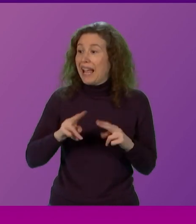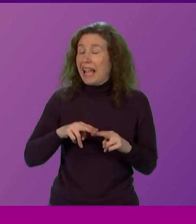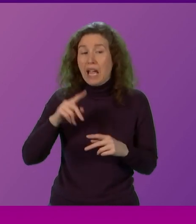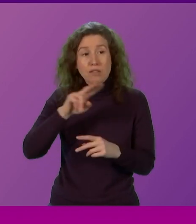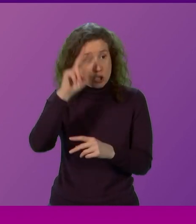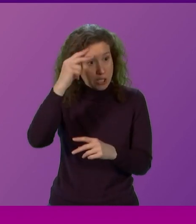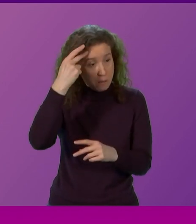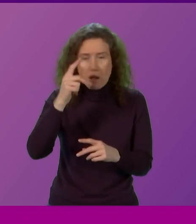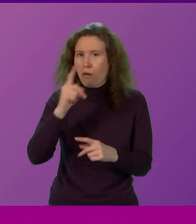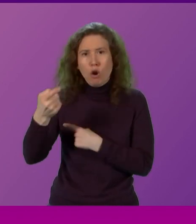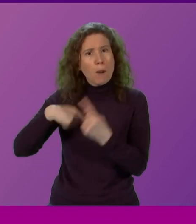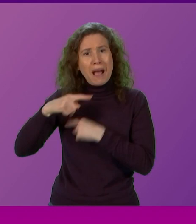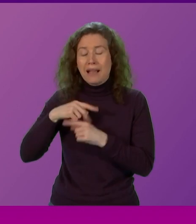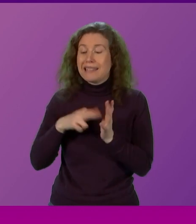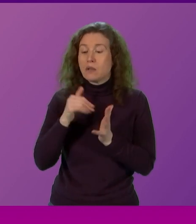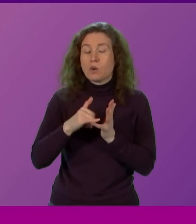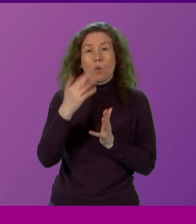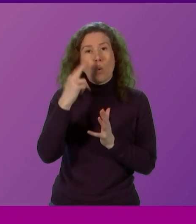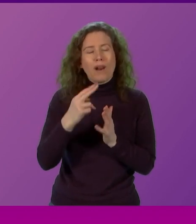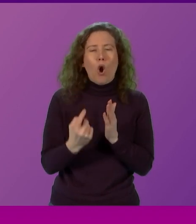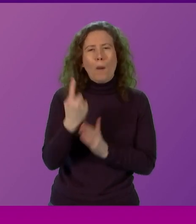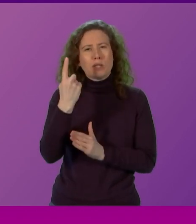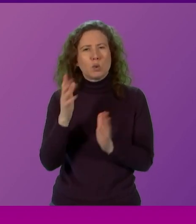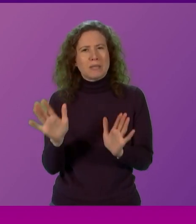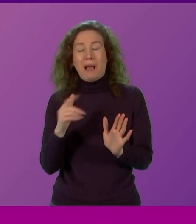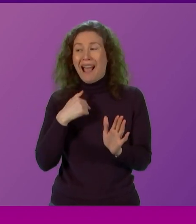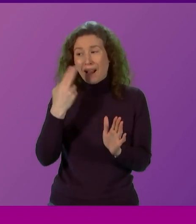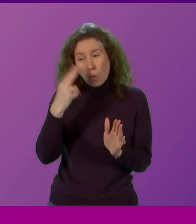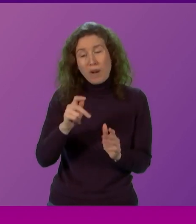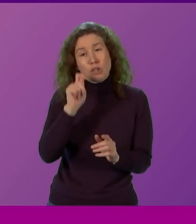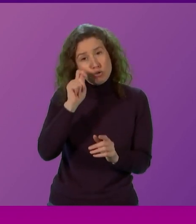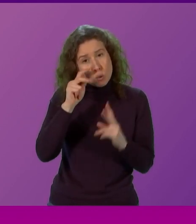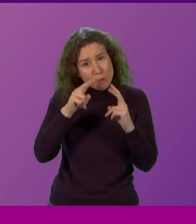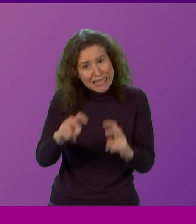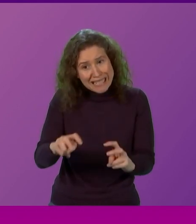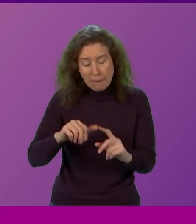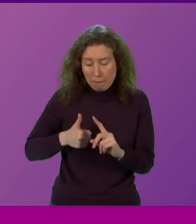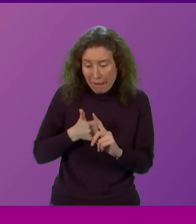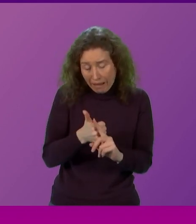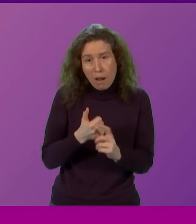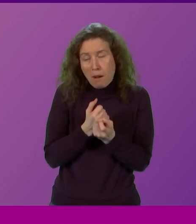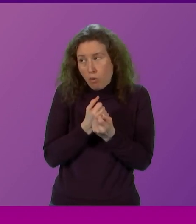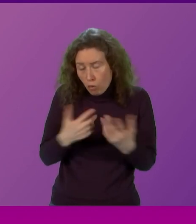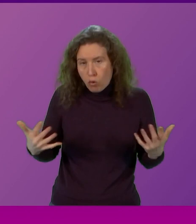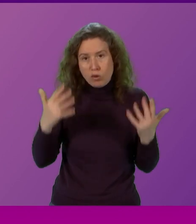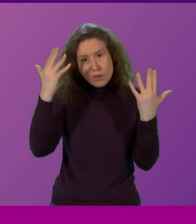Nicola Sturgeon calls it “opportunism”; I call it scrutiny, backed up by an avalanche of industry concerns.